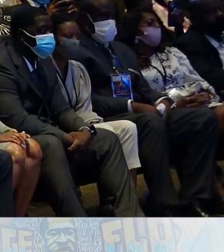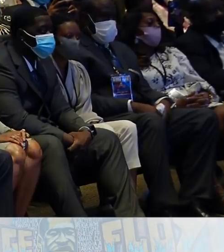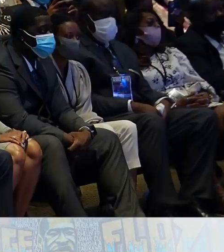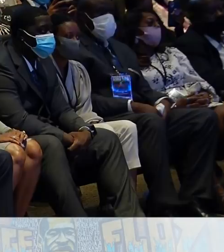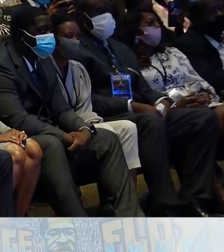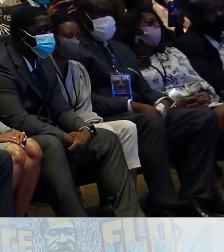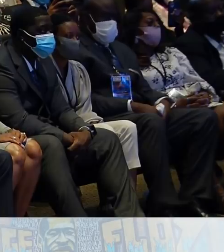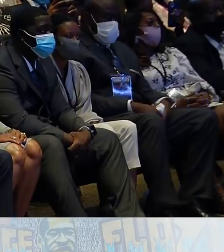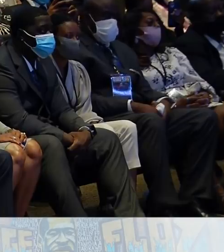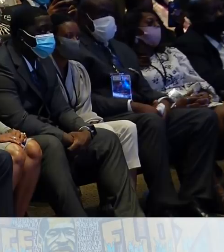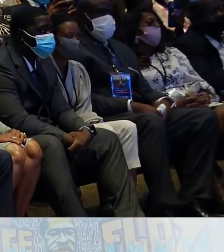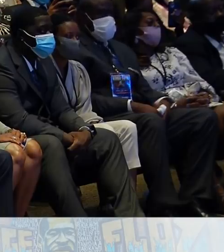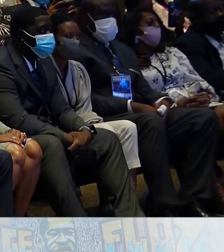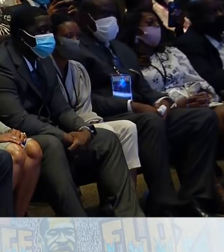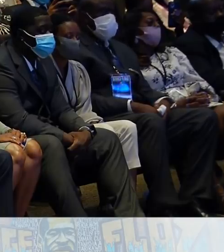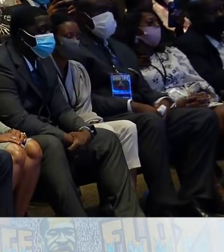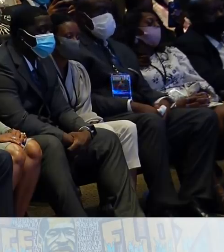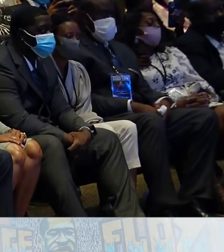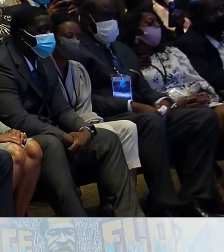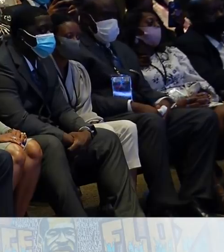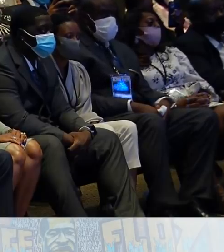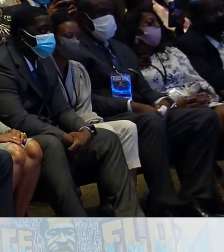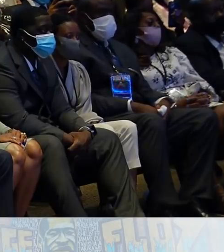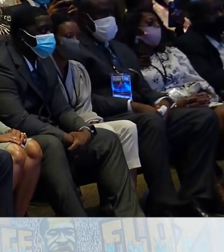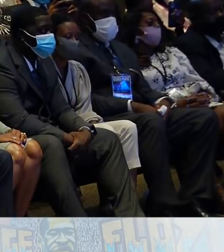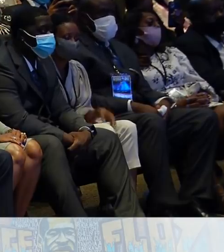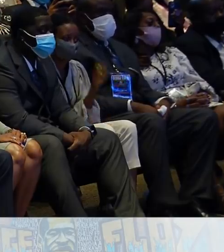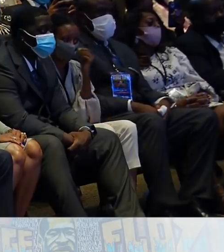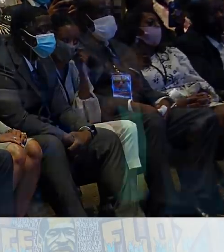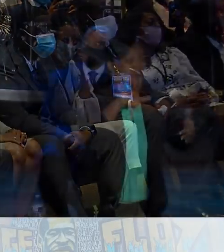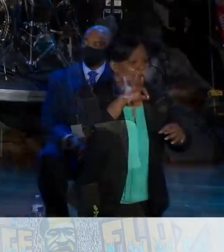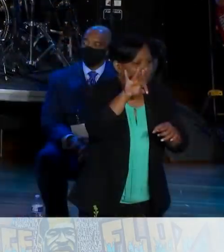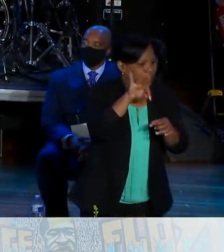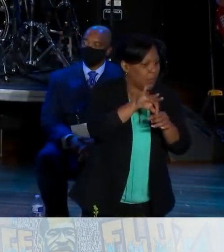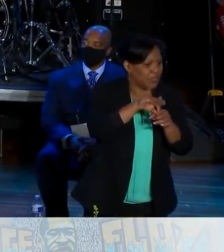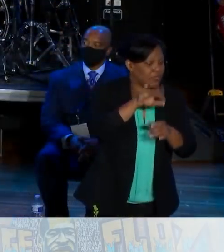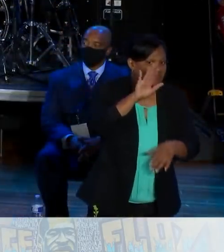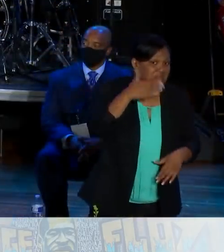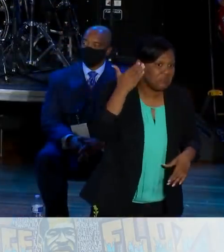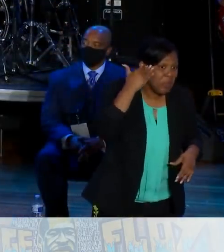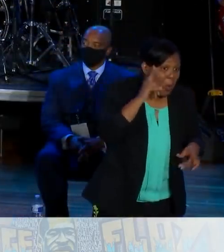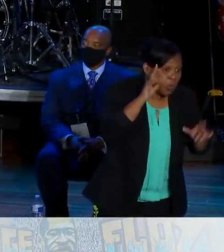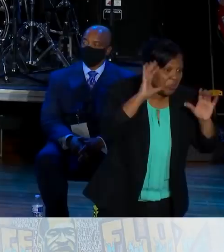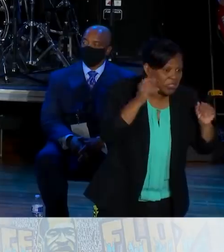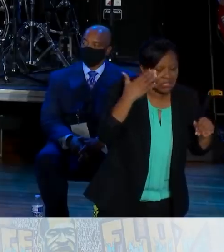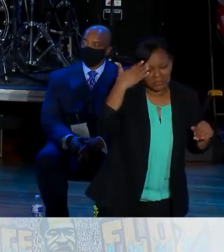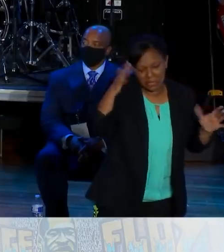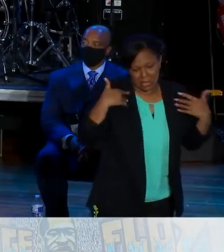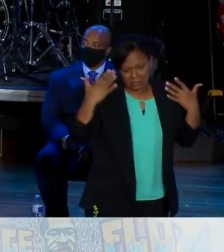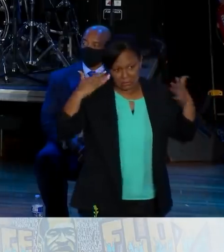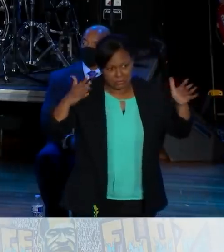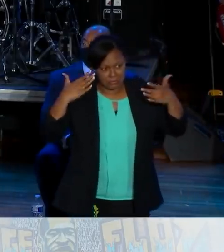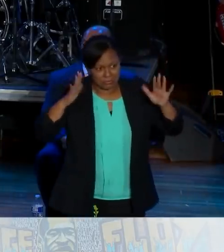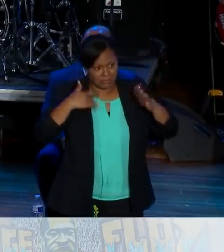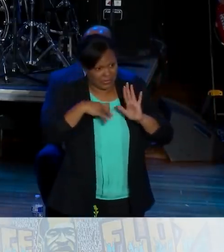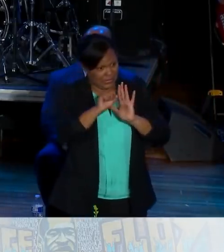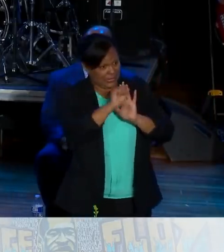THE PAIN AND KNOWS WHAT IT IS TO BE NEGLECTED. AND IT'S GOING TO BE GETTING US READY TO VOTE NOT JUST WHO IS